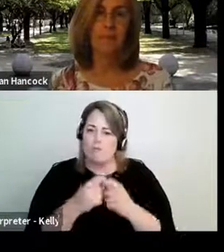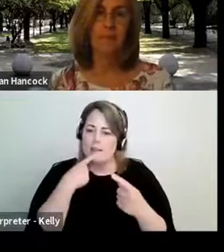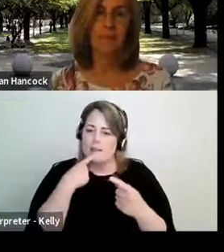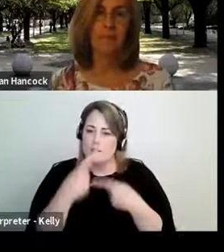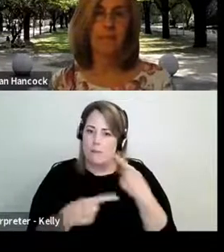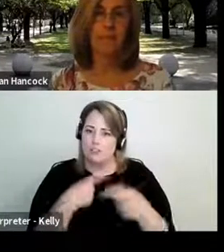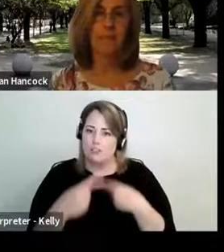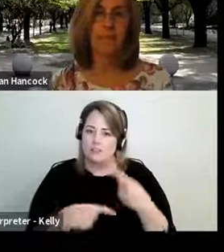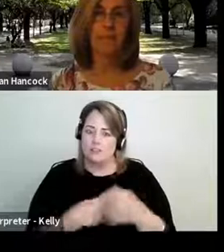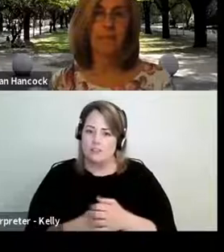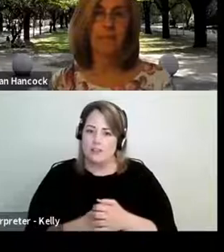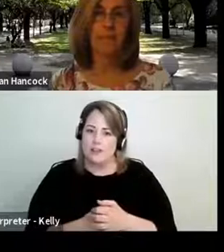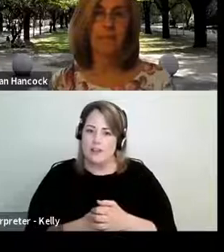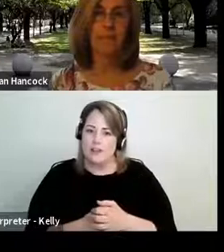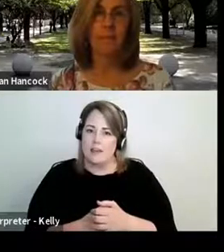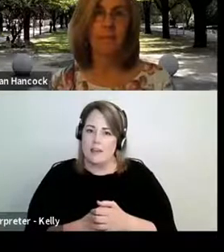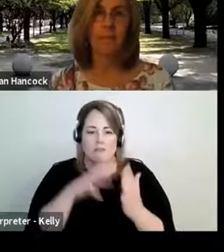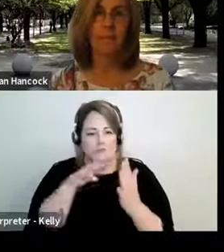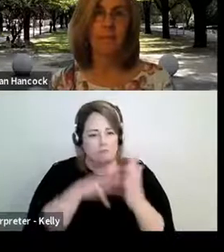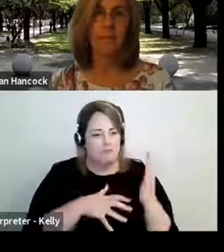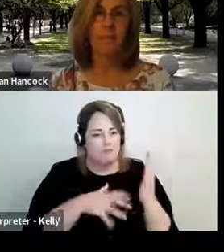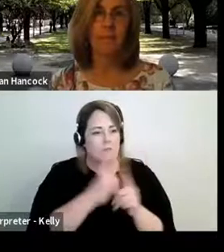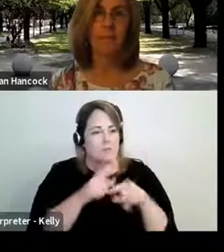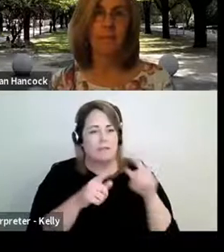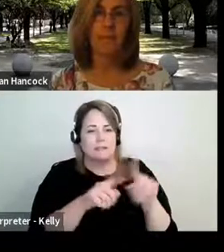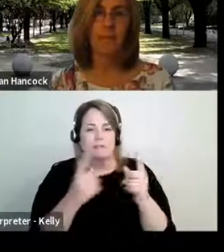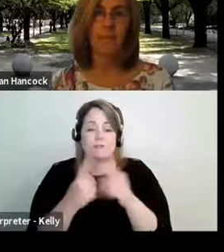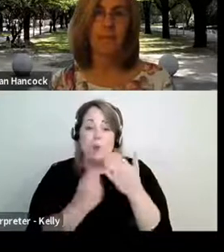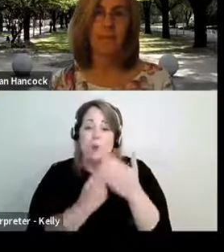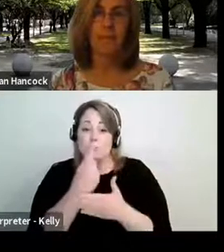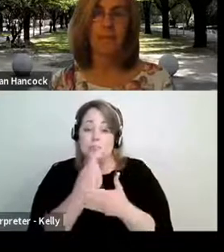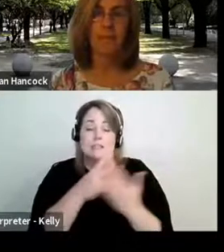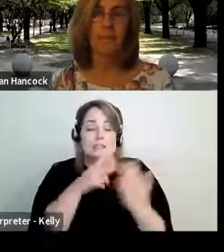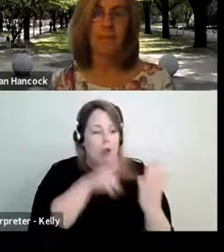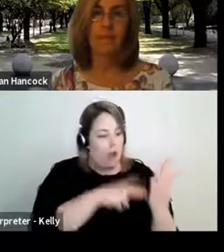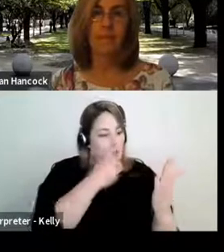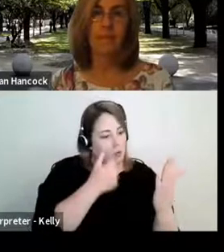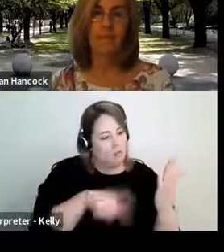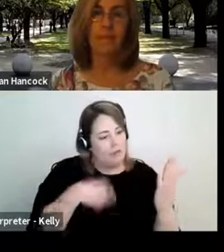used as a basis for some mentoring sessions. DEBBIE: So there’s just so many benefits and